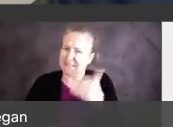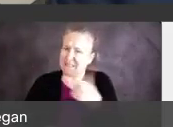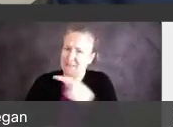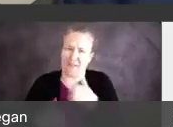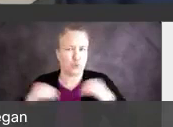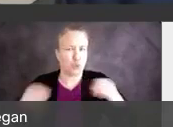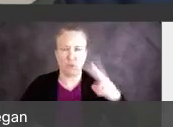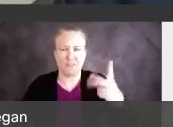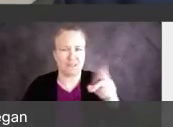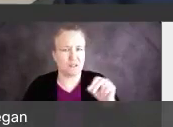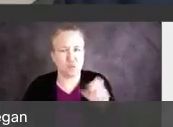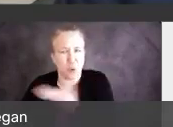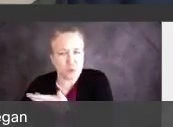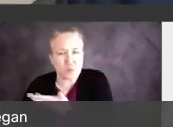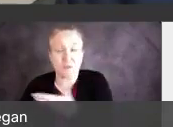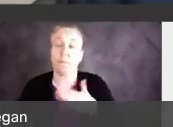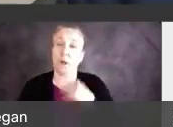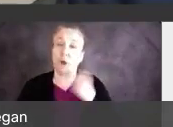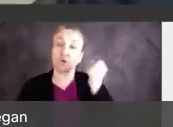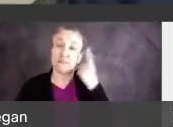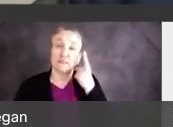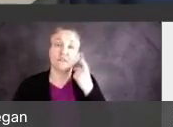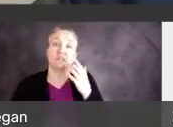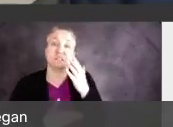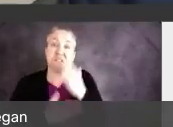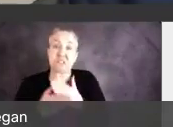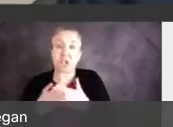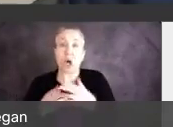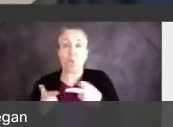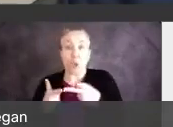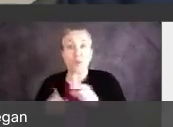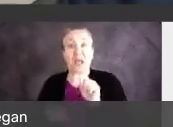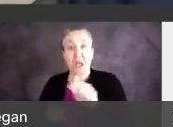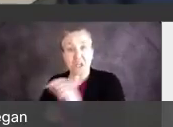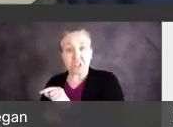and it's my understanding that some of those locations have received their second doses